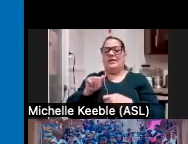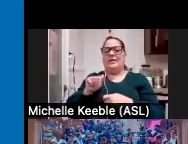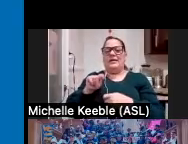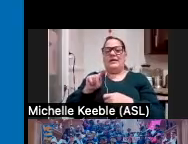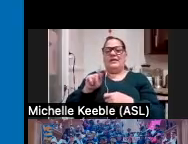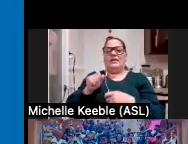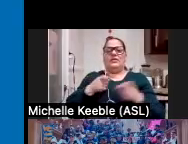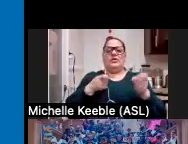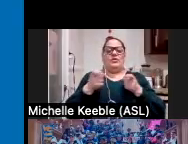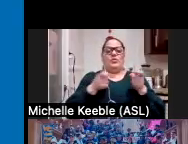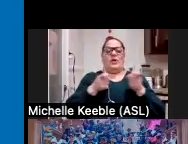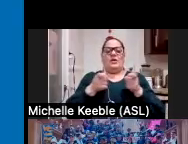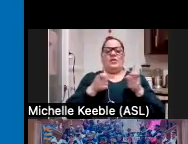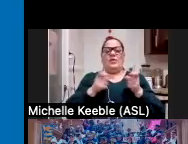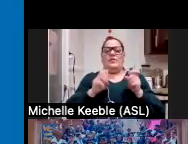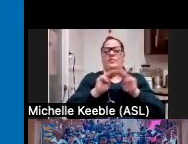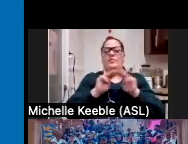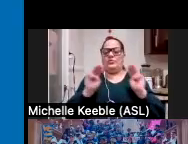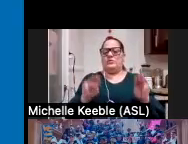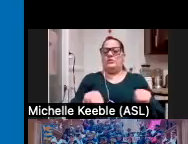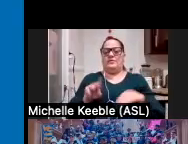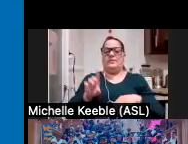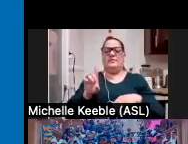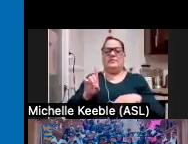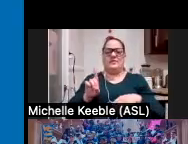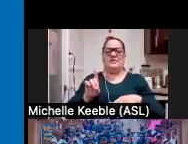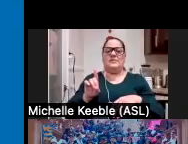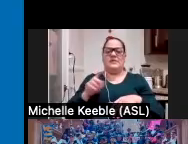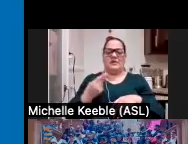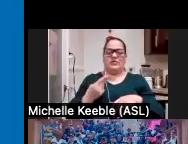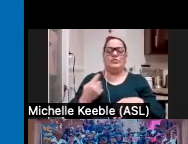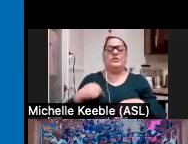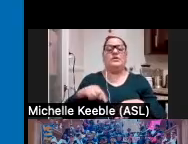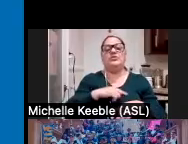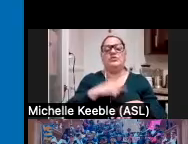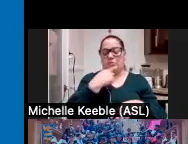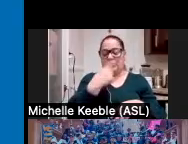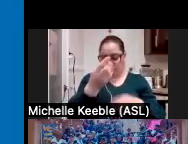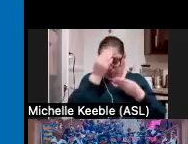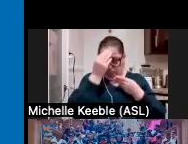director of the Museum of Disability History and she'll tell you a little bit about her background,